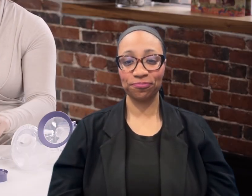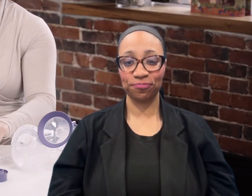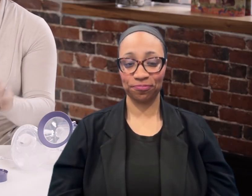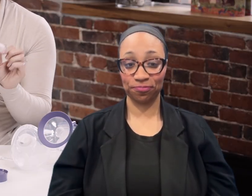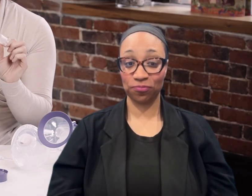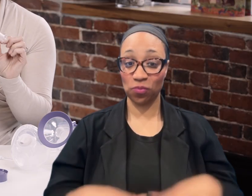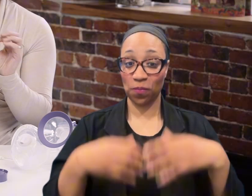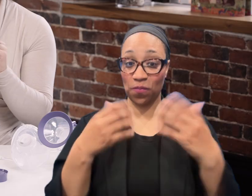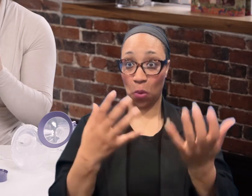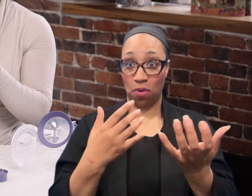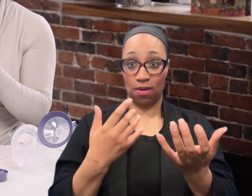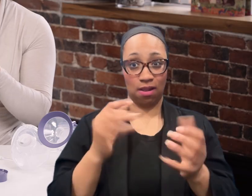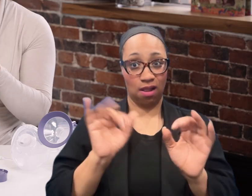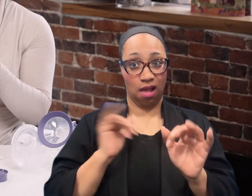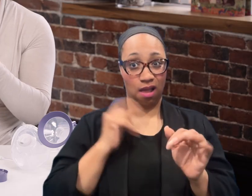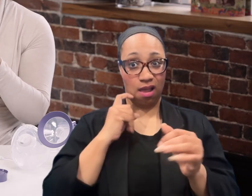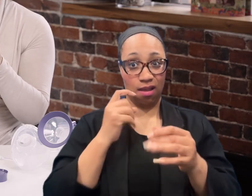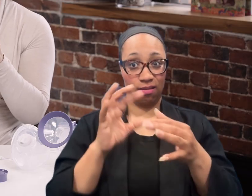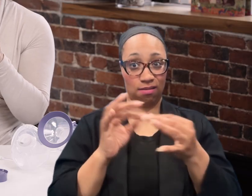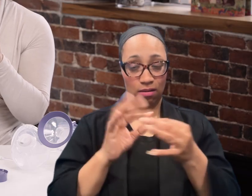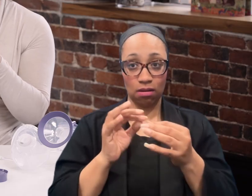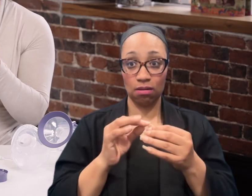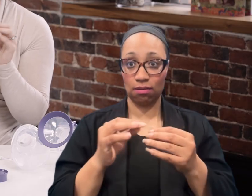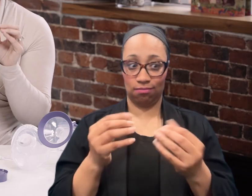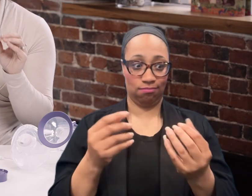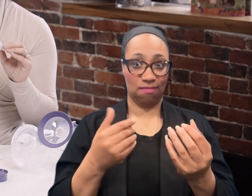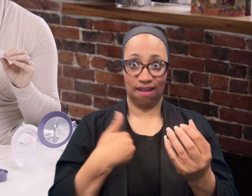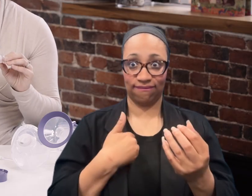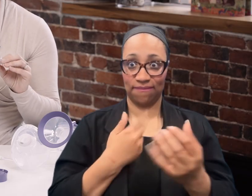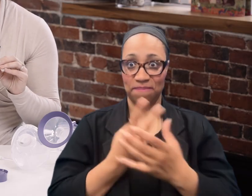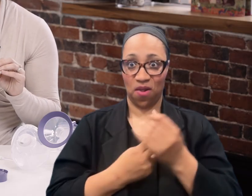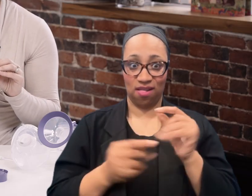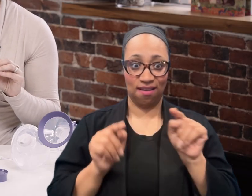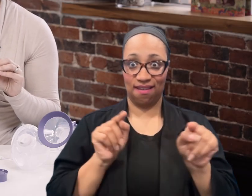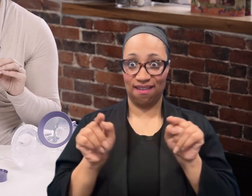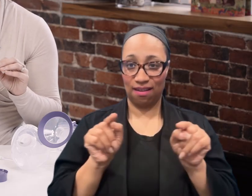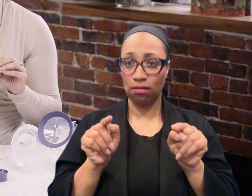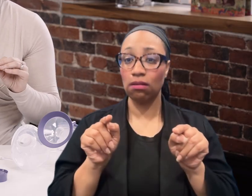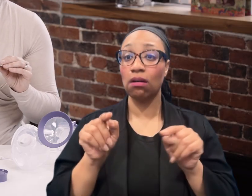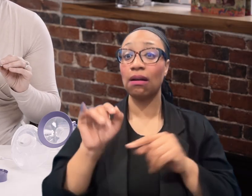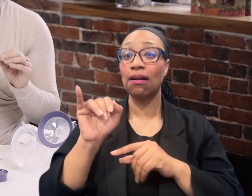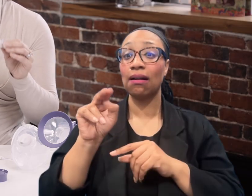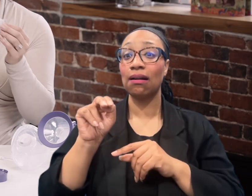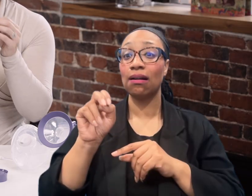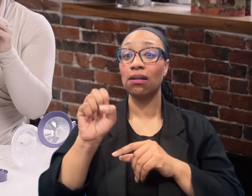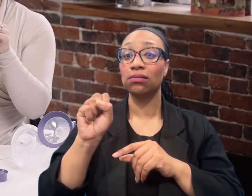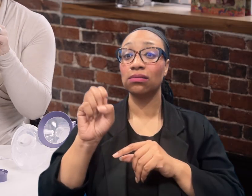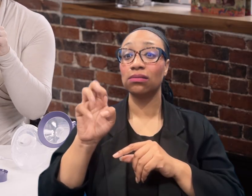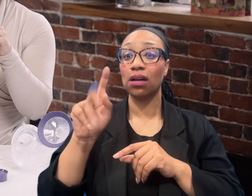have the option, as we mentioned, of those inserts to size down to a 21 mm. Both inserts can be used